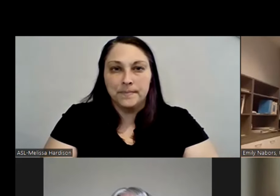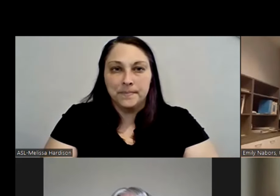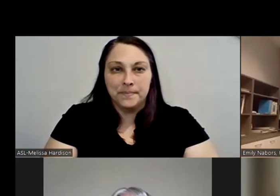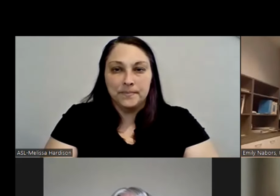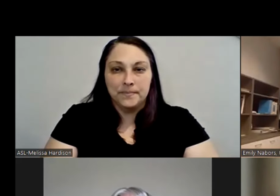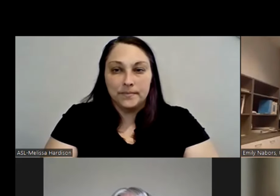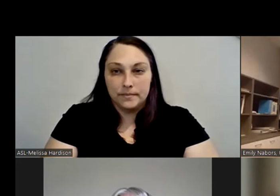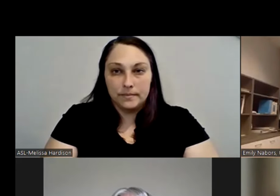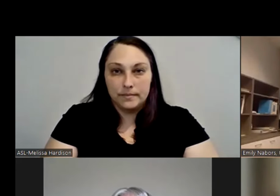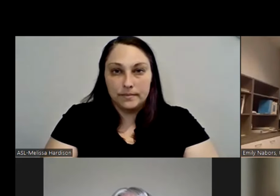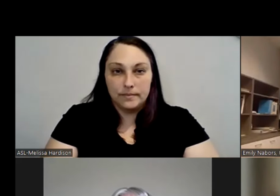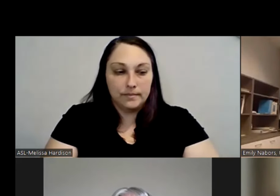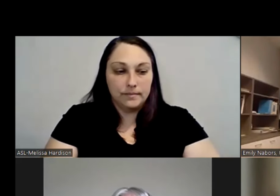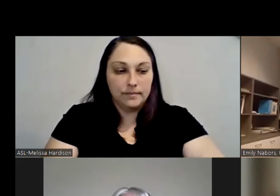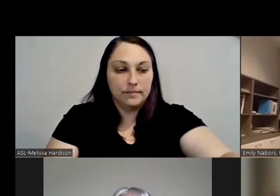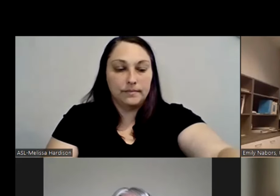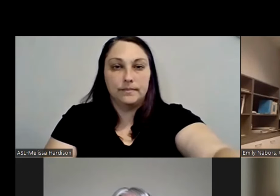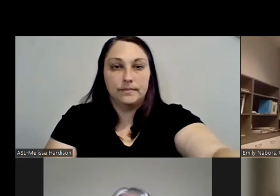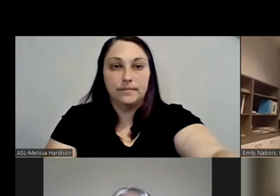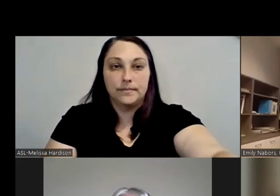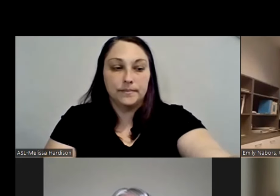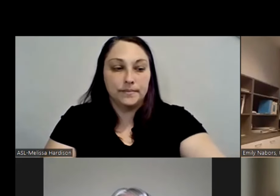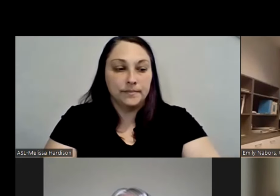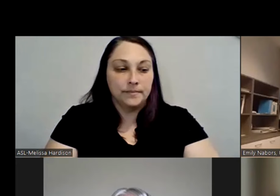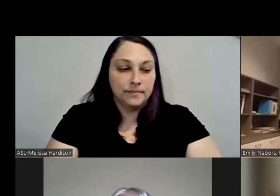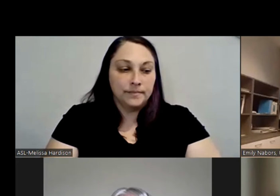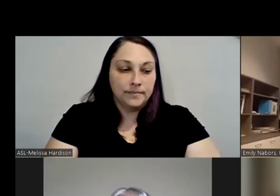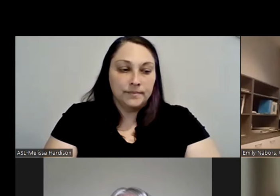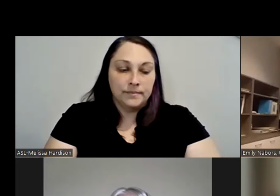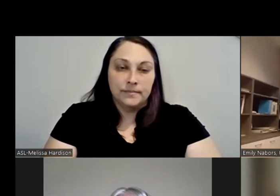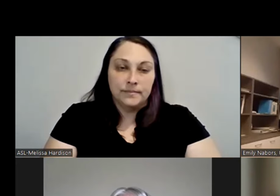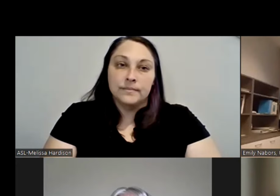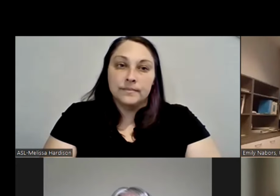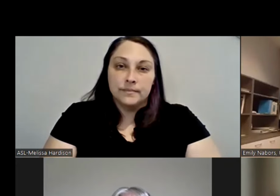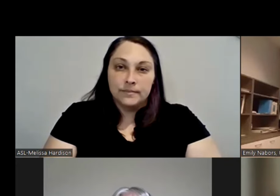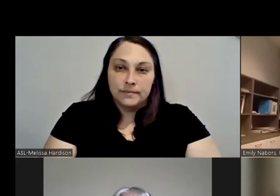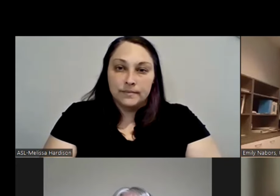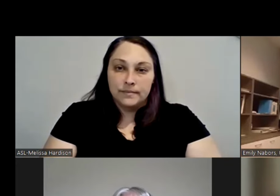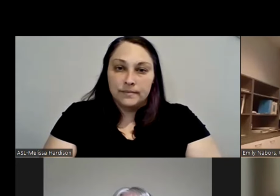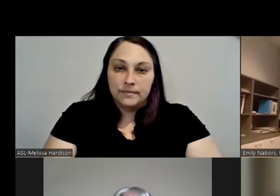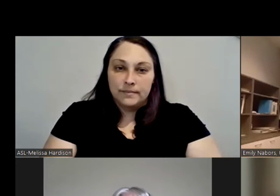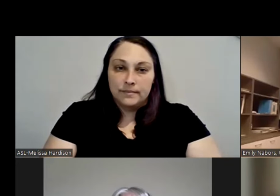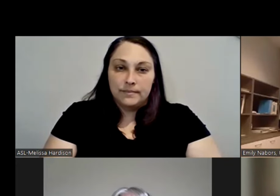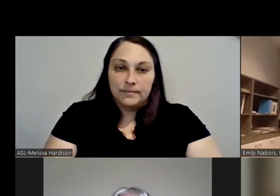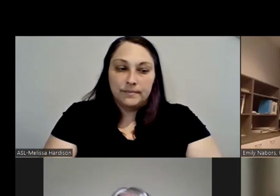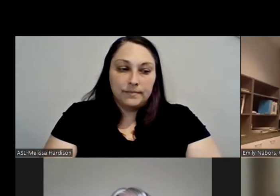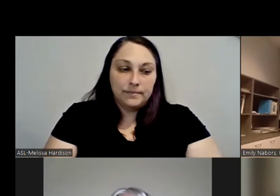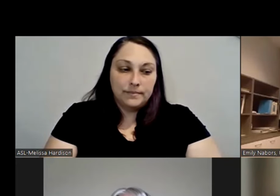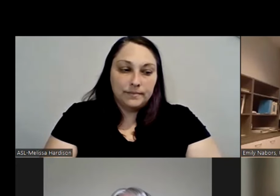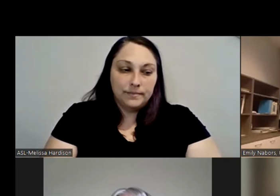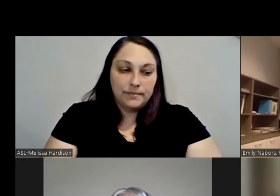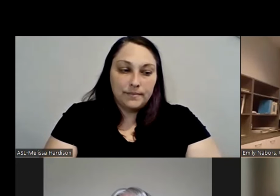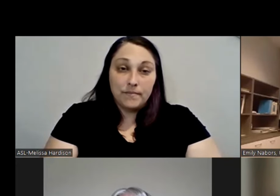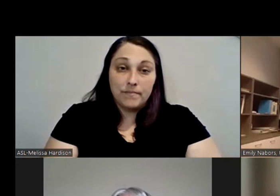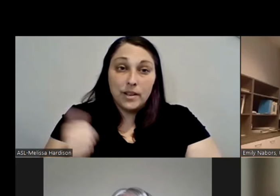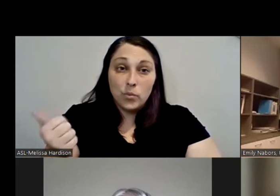In home modification, and while I'm talking, it would be great if you can use our chat feature to tell us why partnerships are